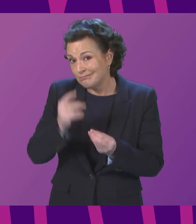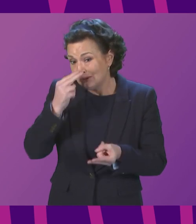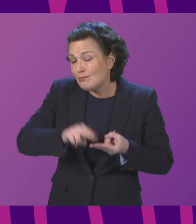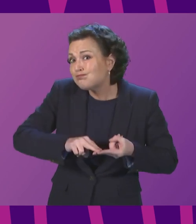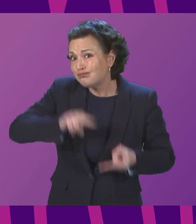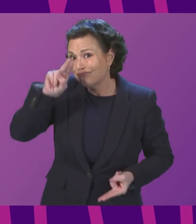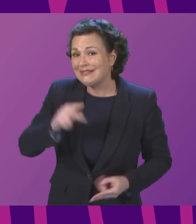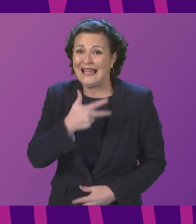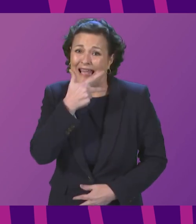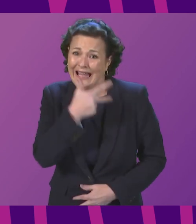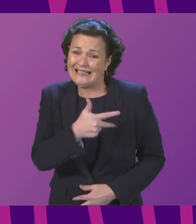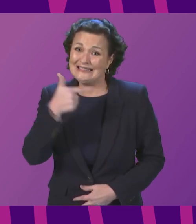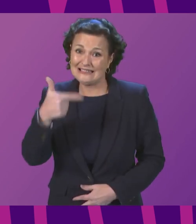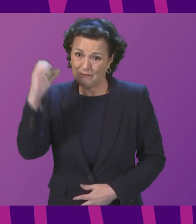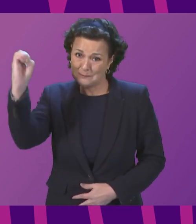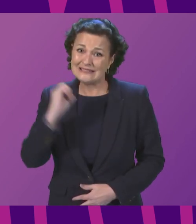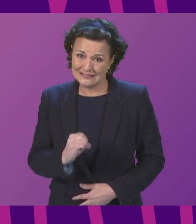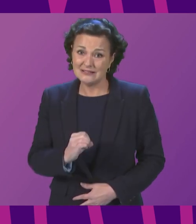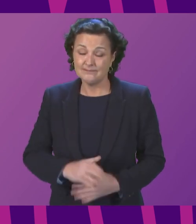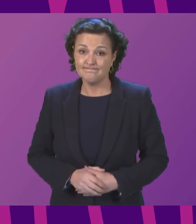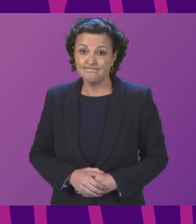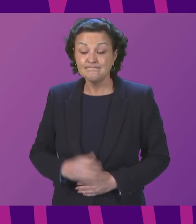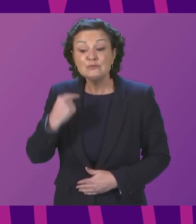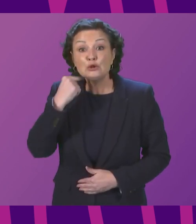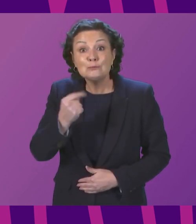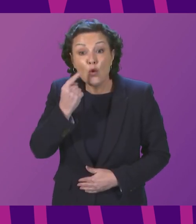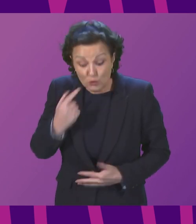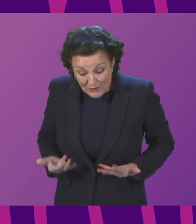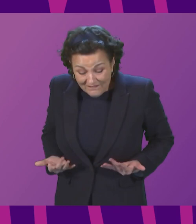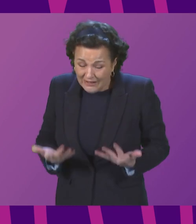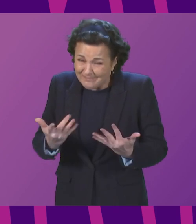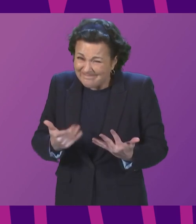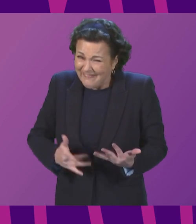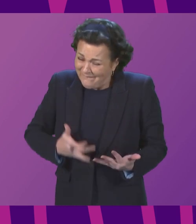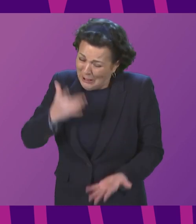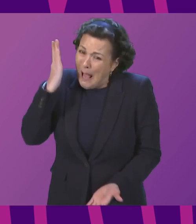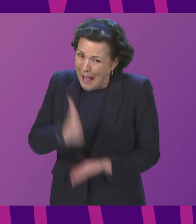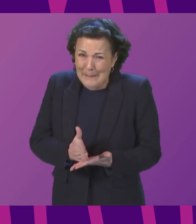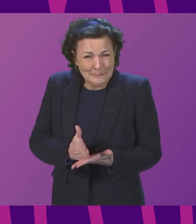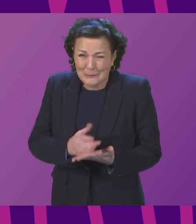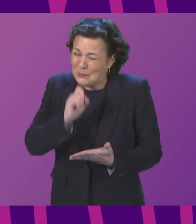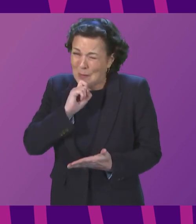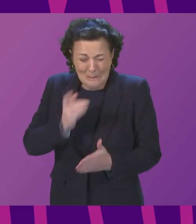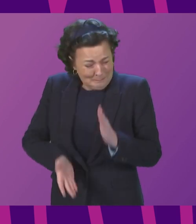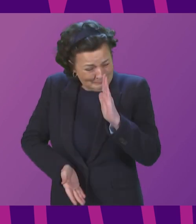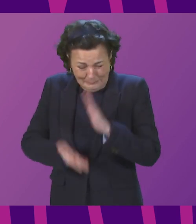by 87 per cent. Tomorrow’s figures will almost certainly see us pass 1 million reported